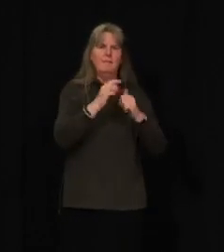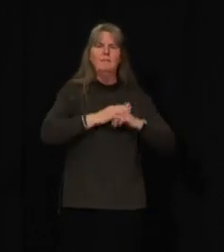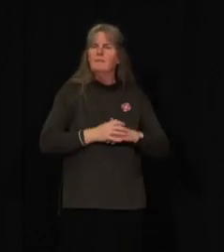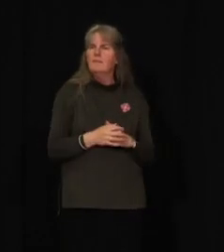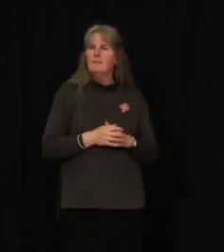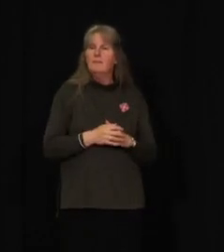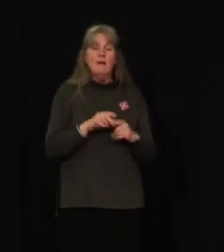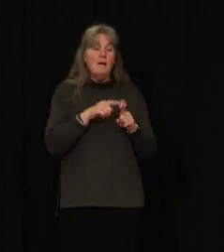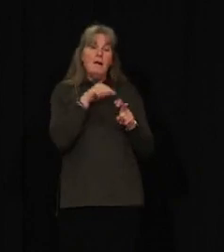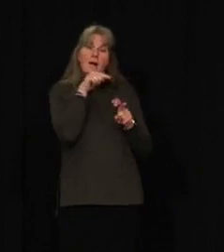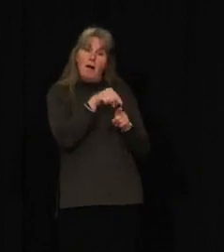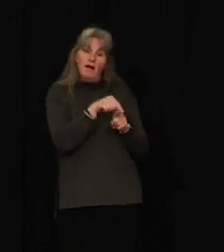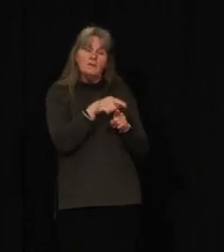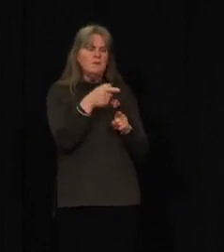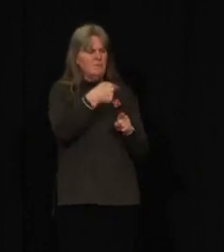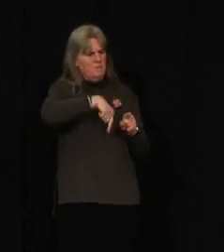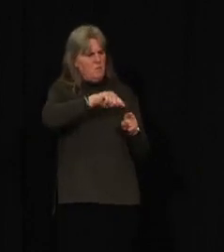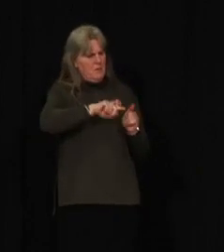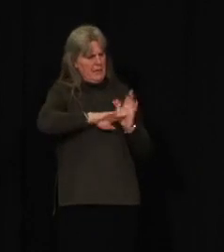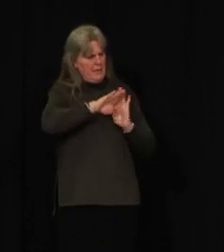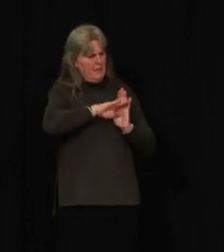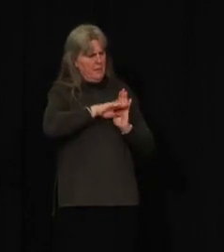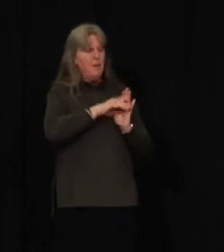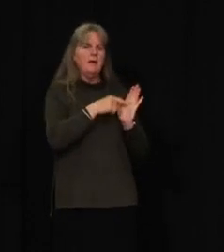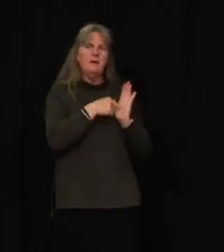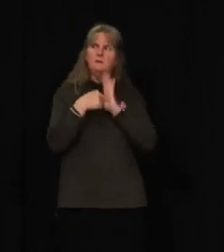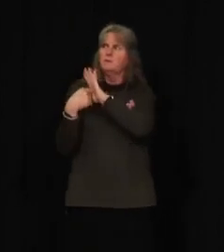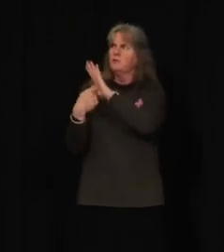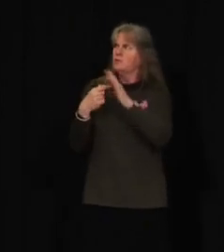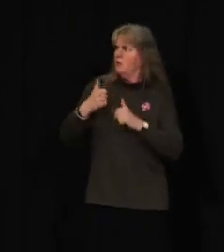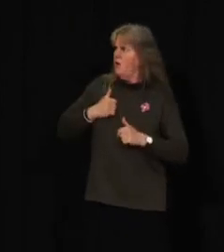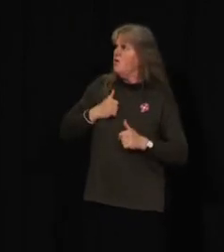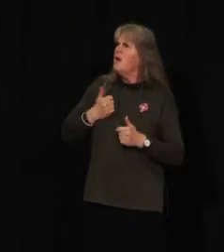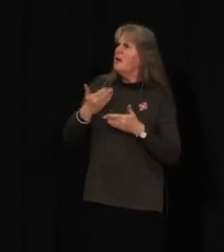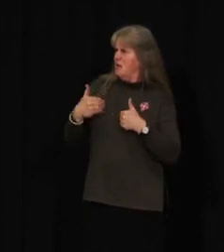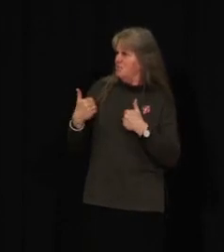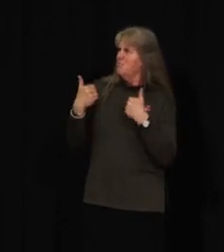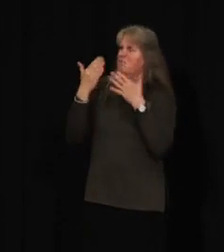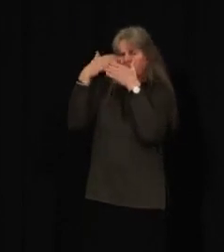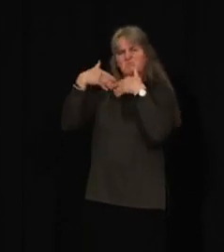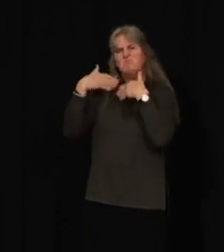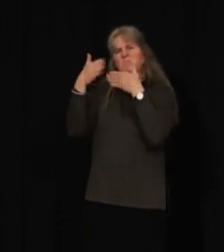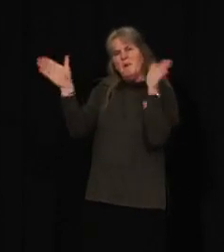It is also an opportunity to show Canada how we can do better in publicly delivered health and